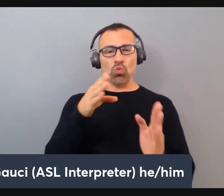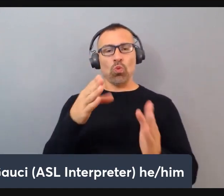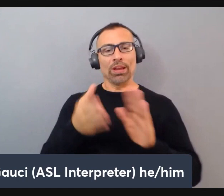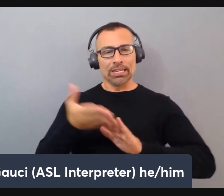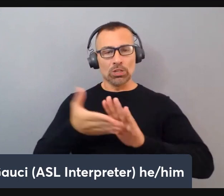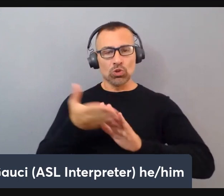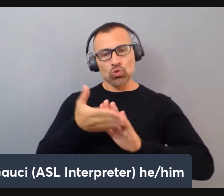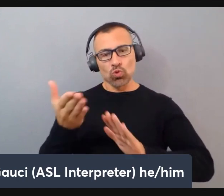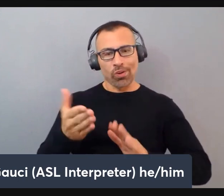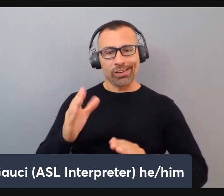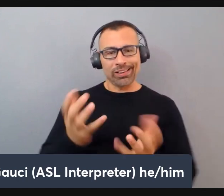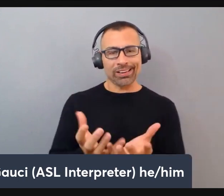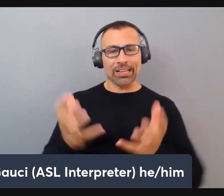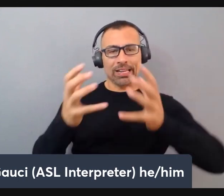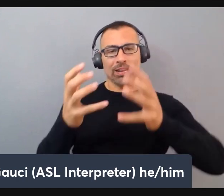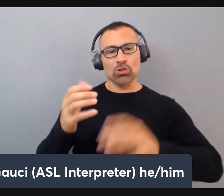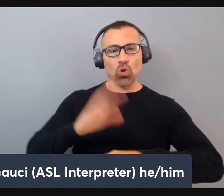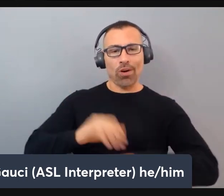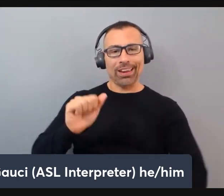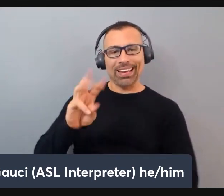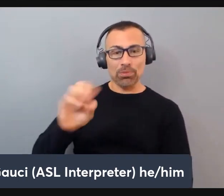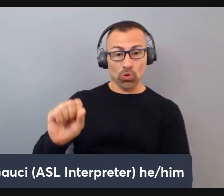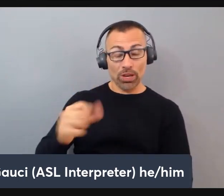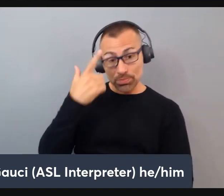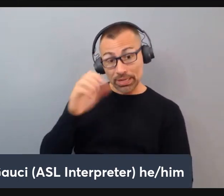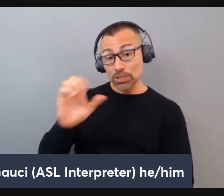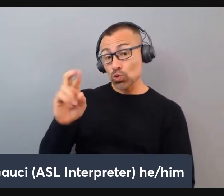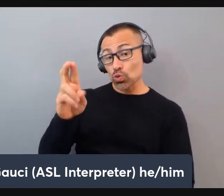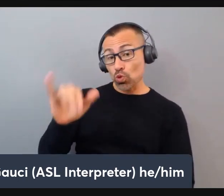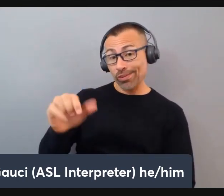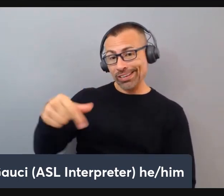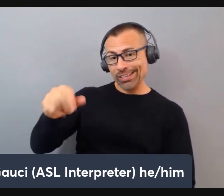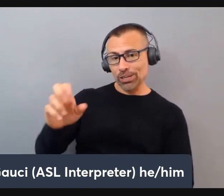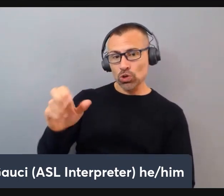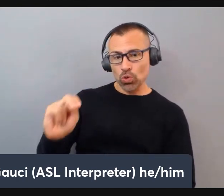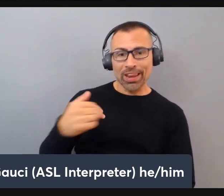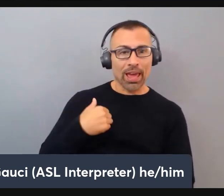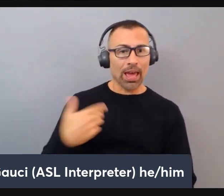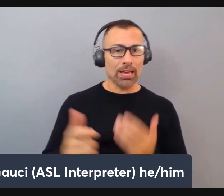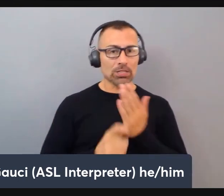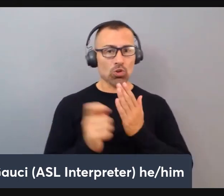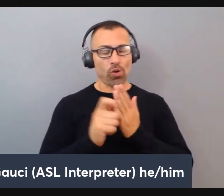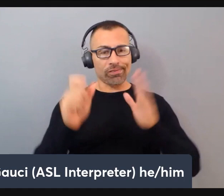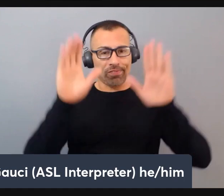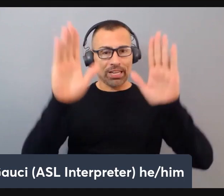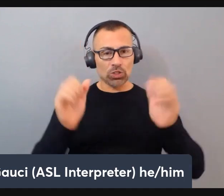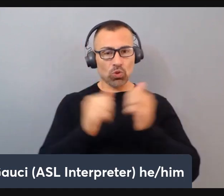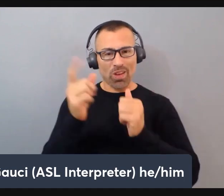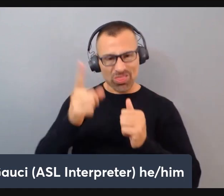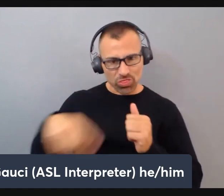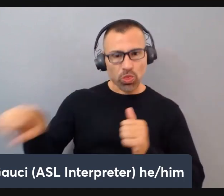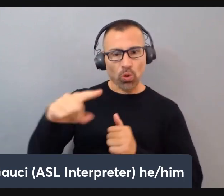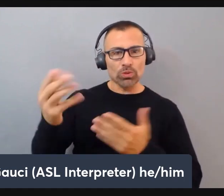a fantastic article with his thoughts on those particular container services, and I agree with a lot of what he'd written in there